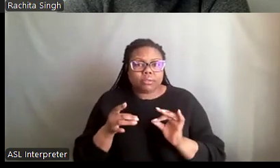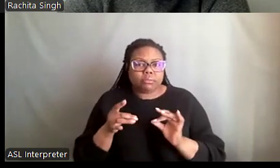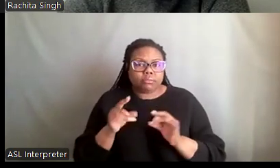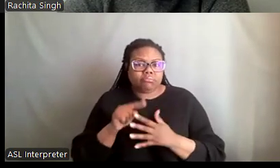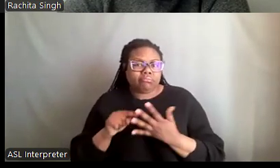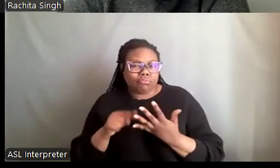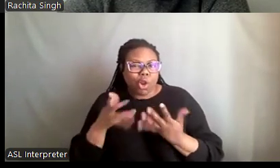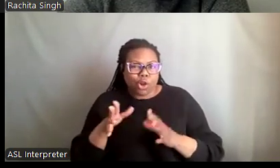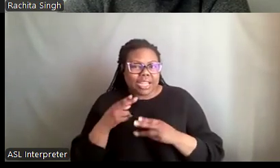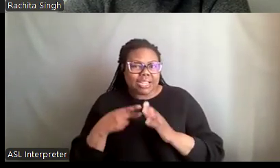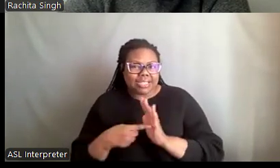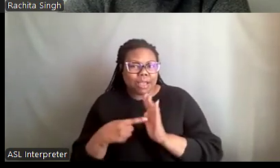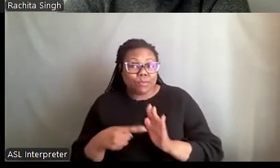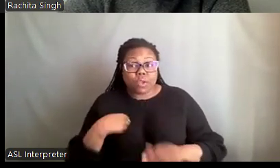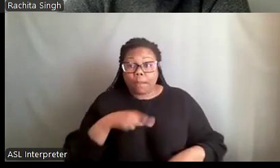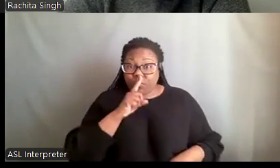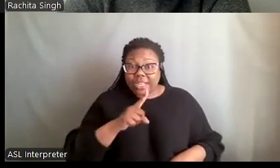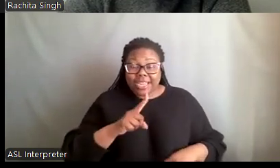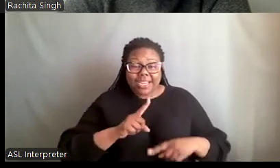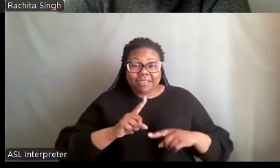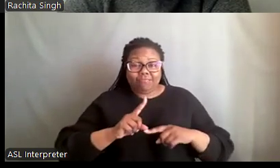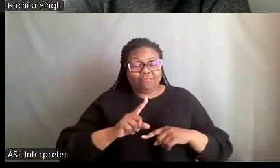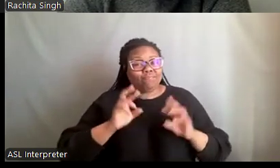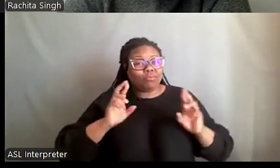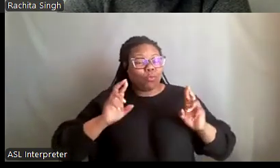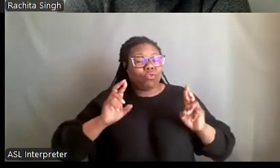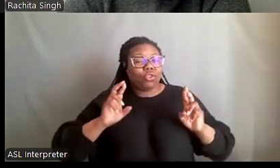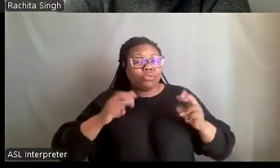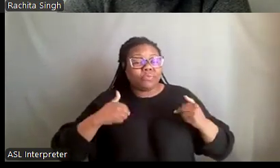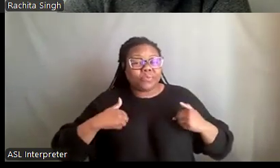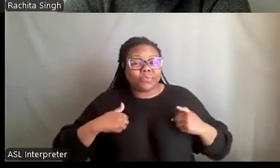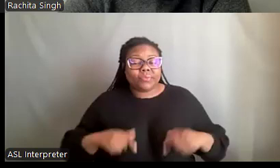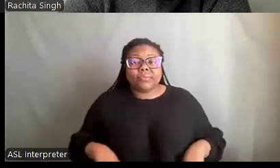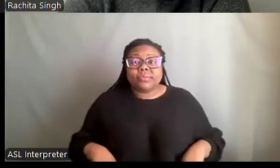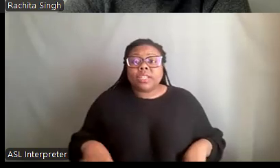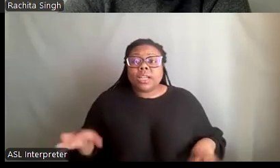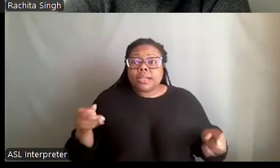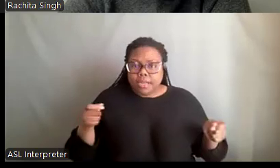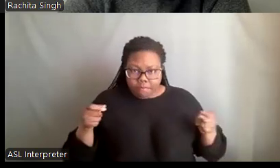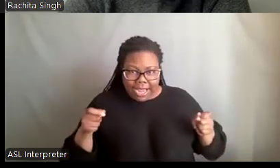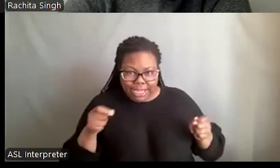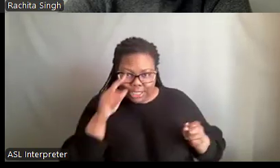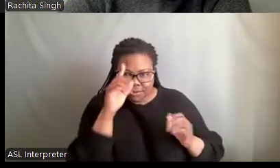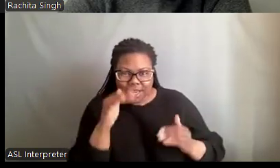moment, and like most of the ones I mentioned before are examples of those. So I'm very